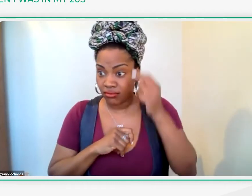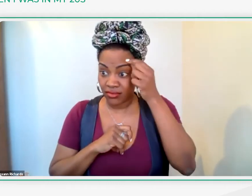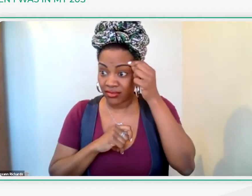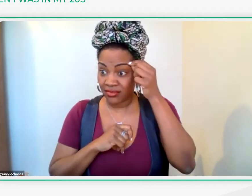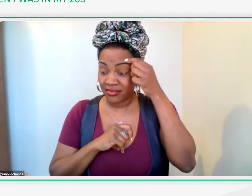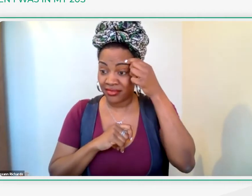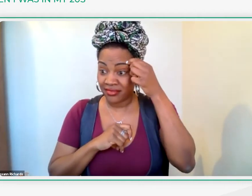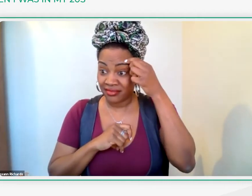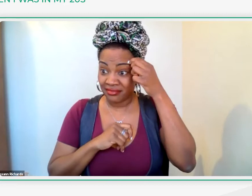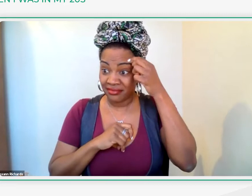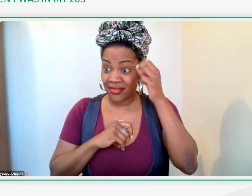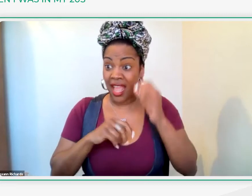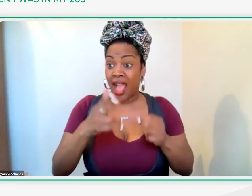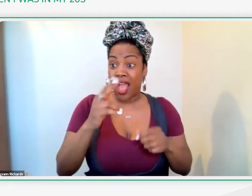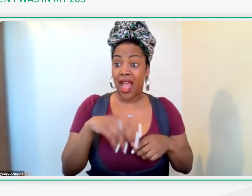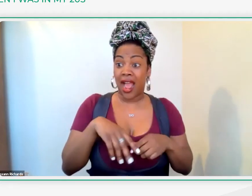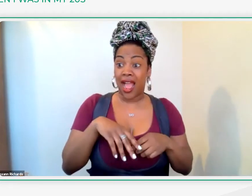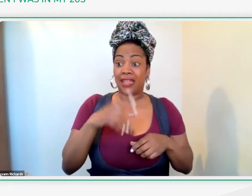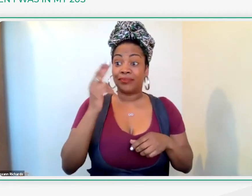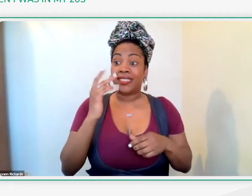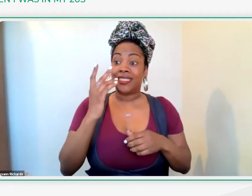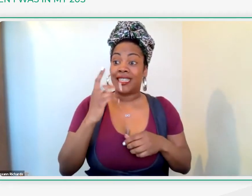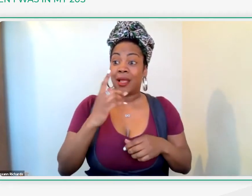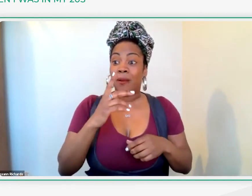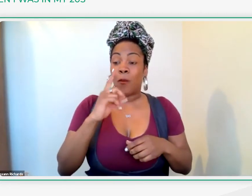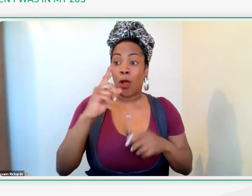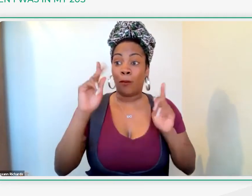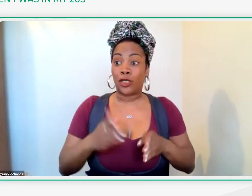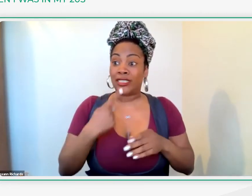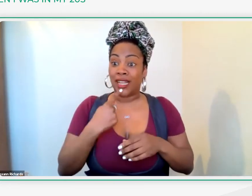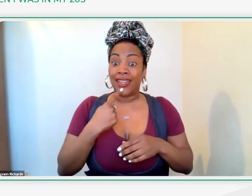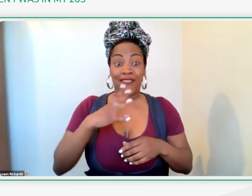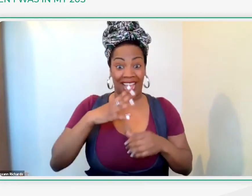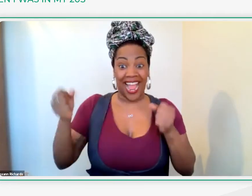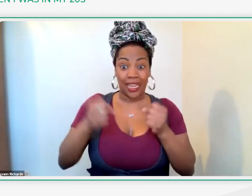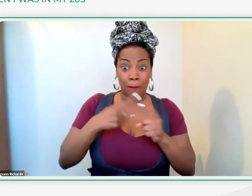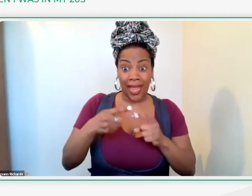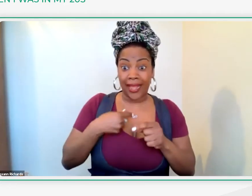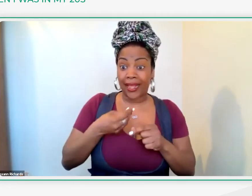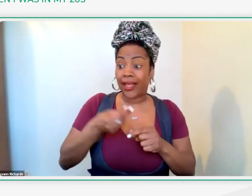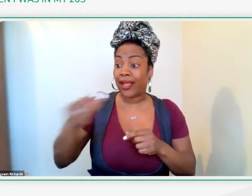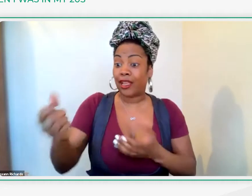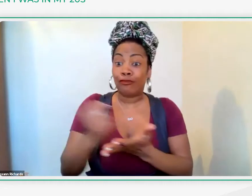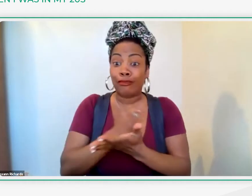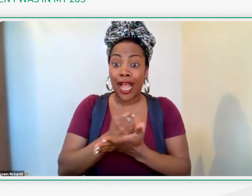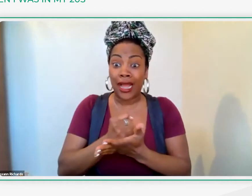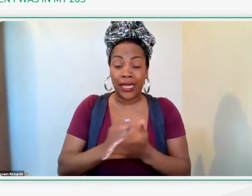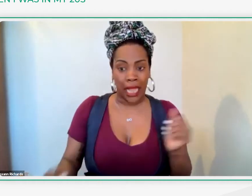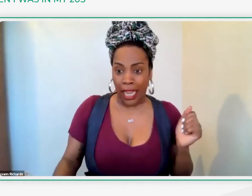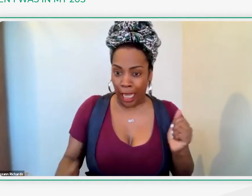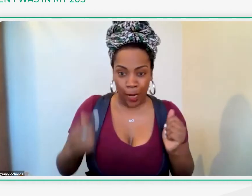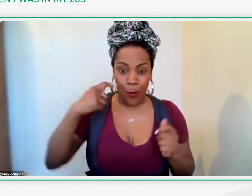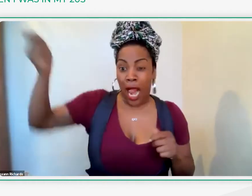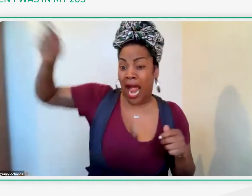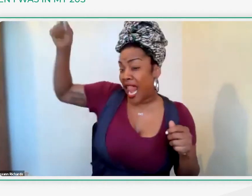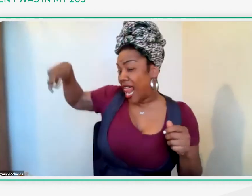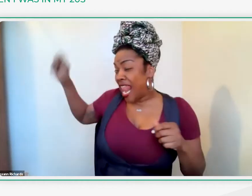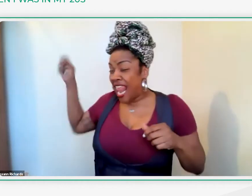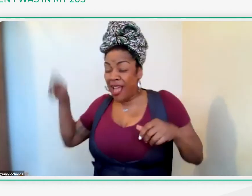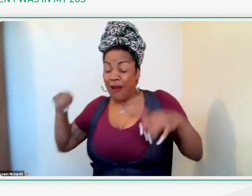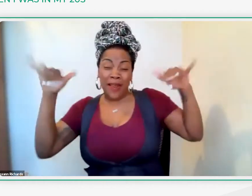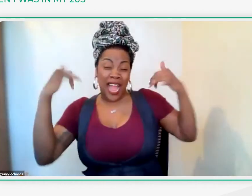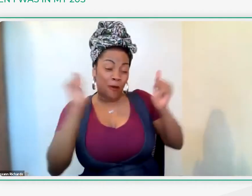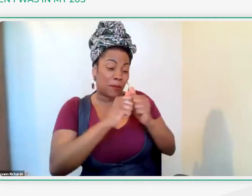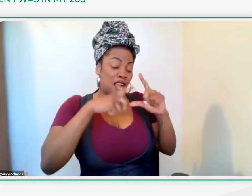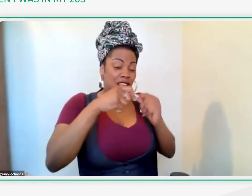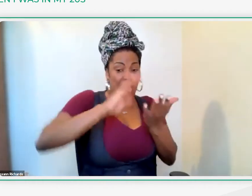So I see one person says: Yes, I can add them but don't think I should give them the credit